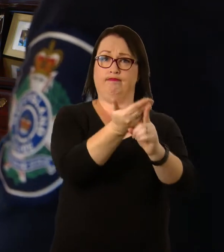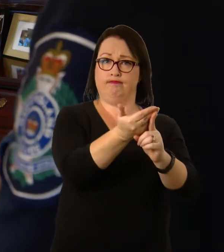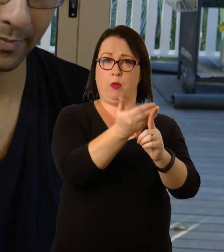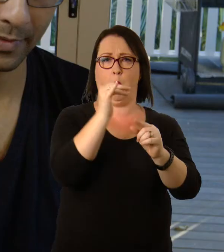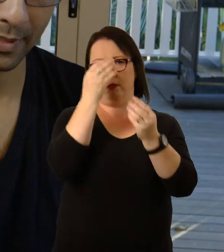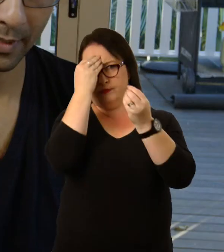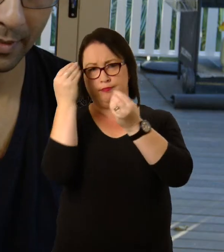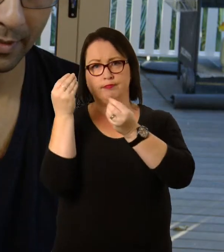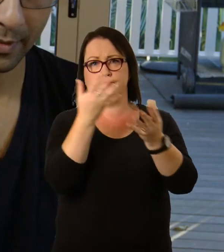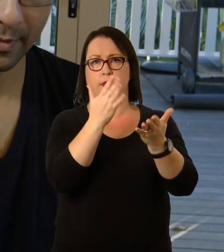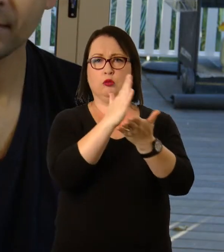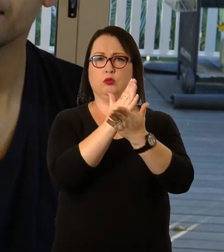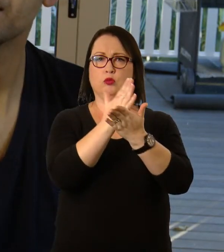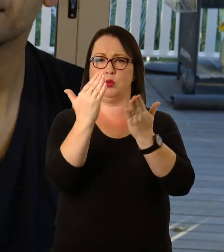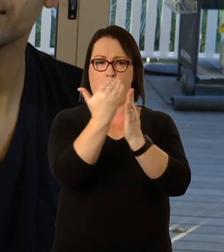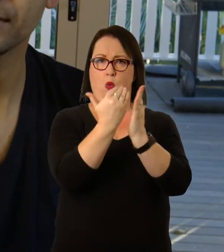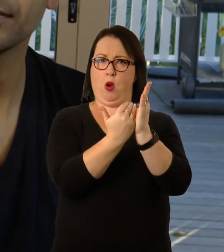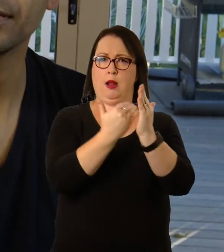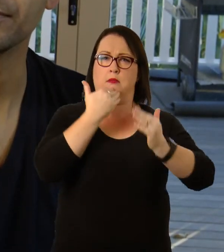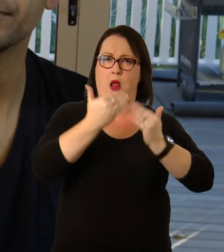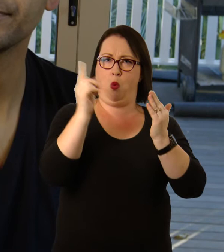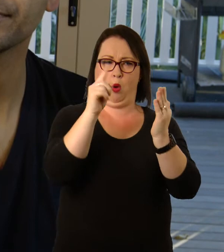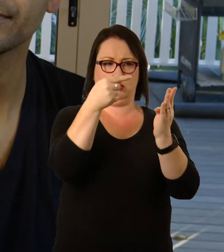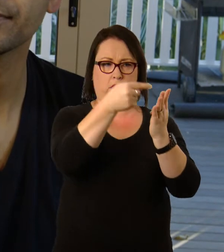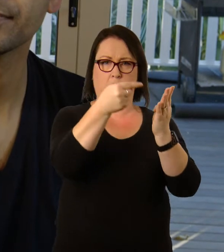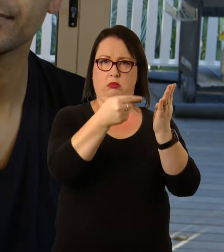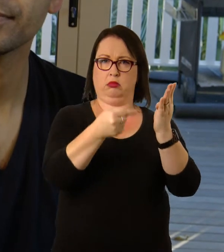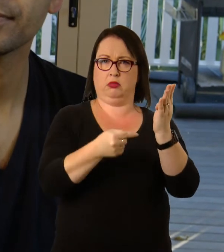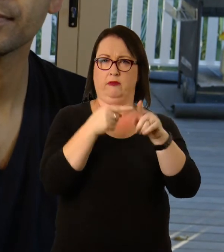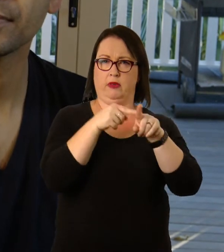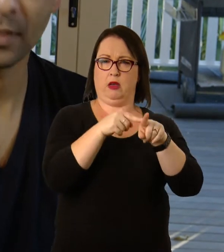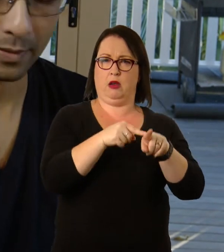Respondent or notify them about the order and explain what the conditions mean.